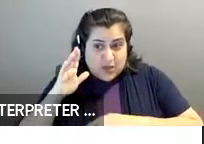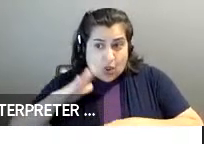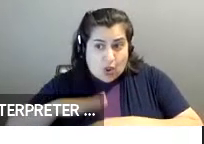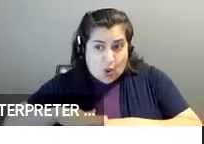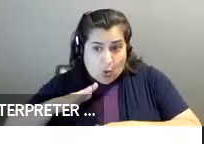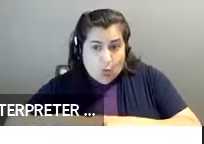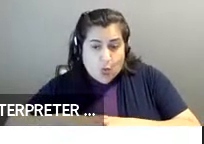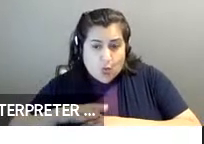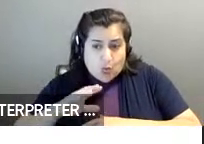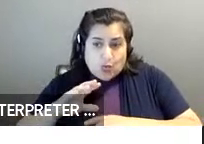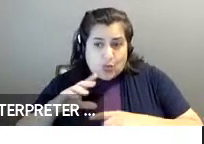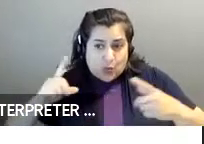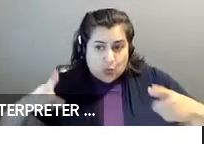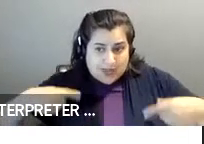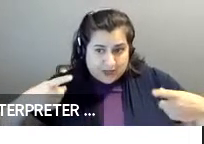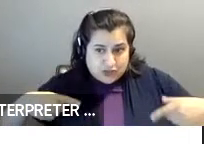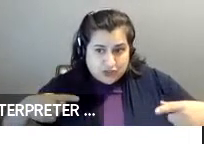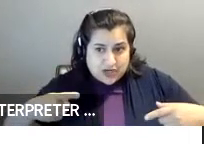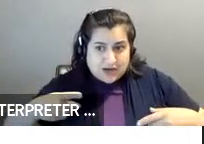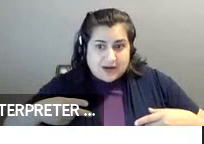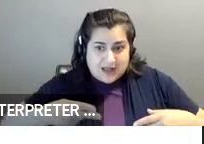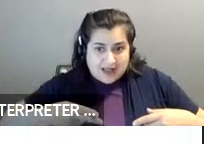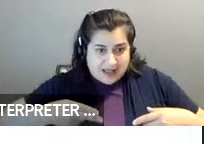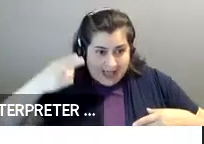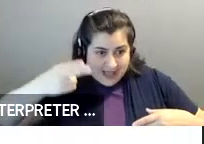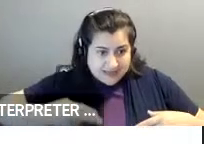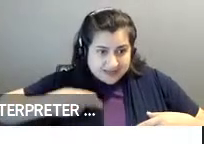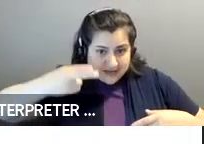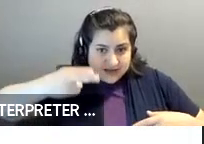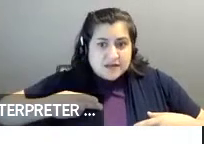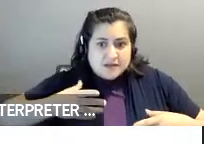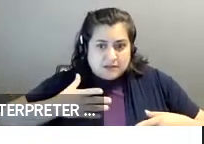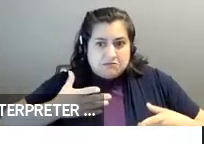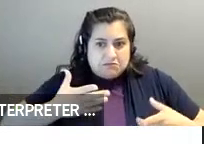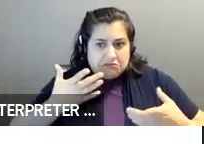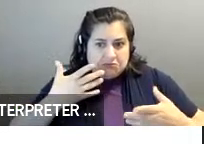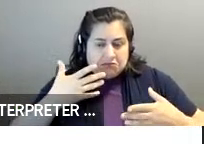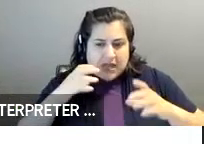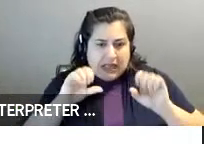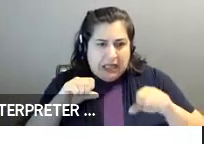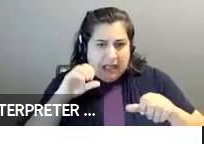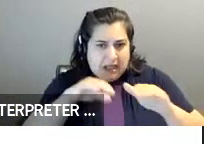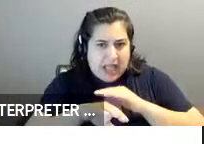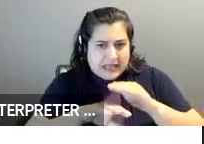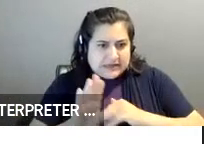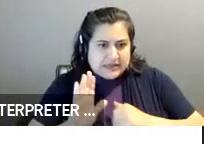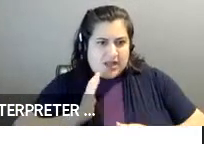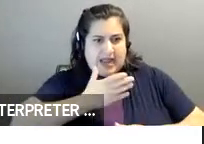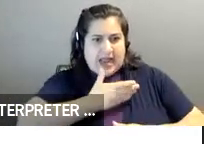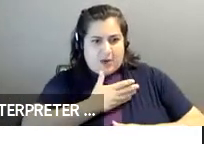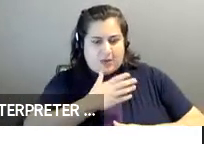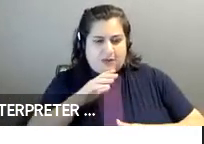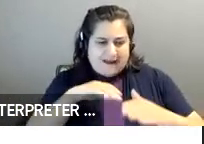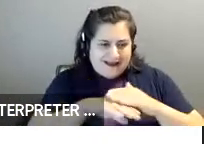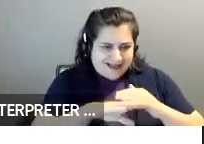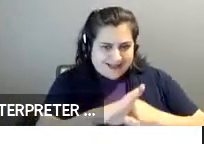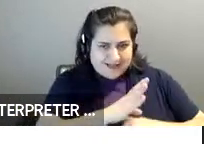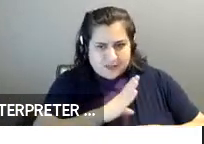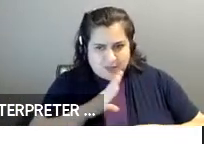This is on the Access Board's website. I have also provided a link here to the final report of the anthropometry of wheeled mobility